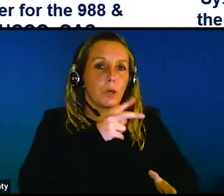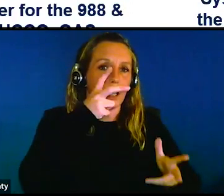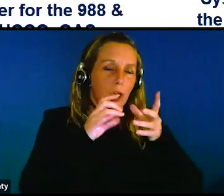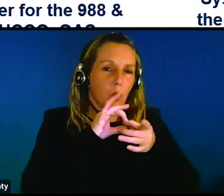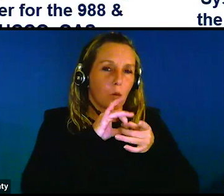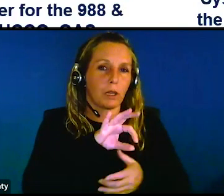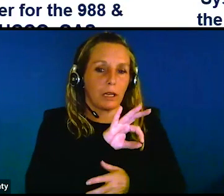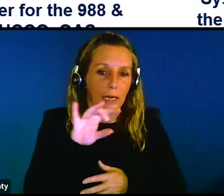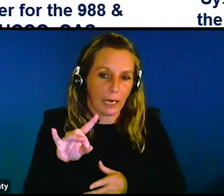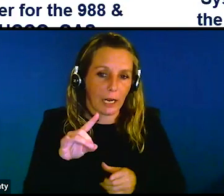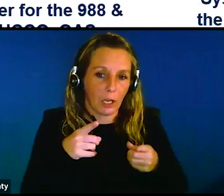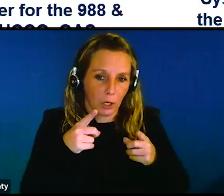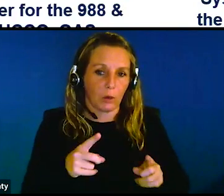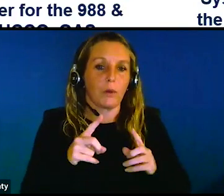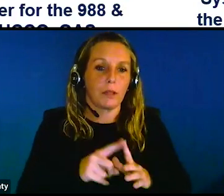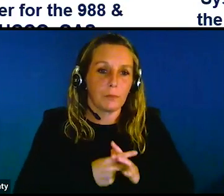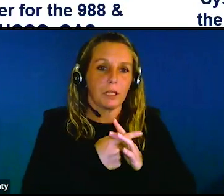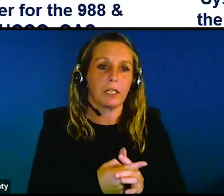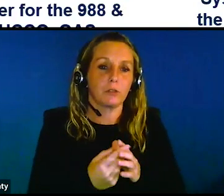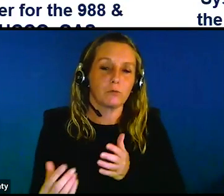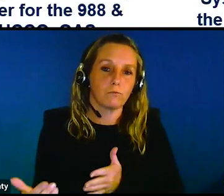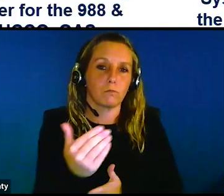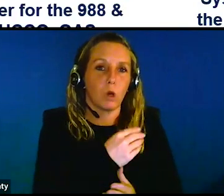as they're beginning to get more information, understand